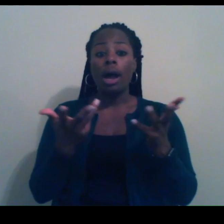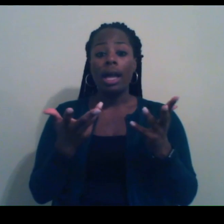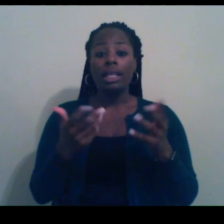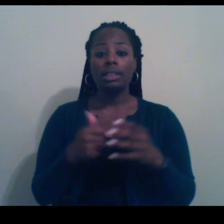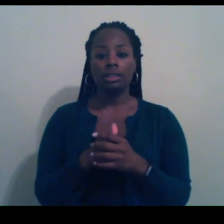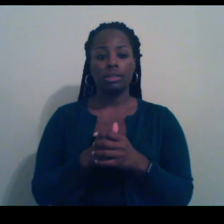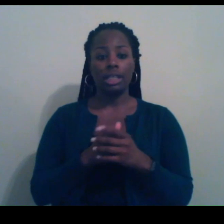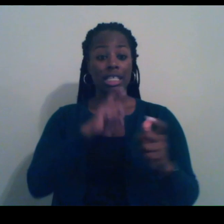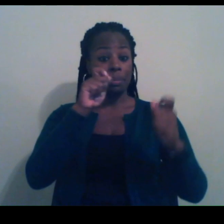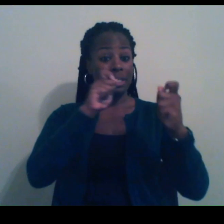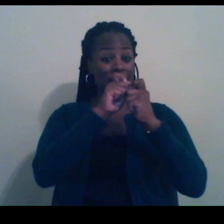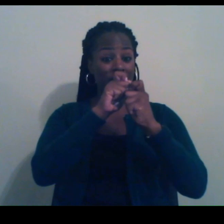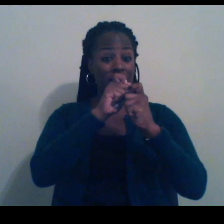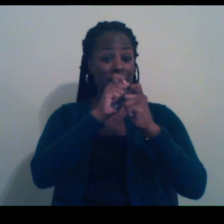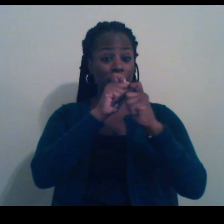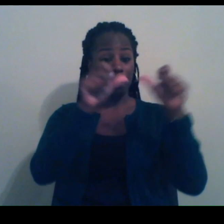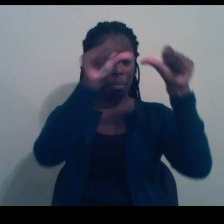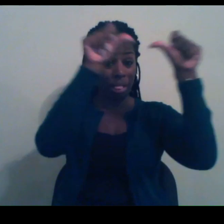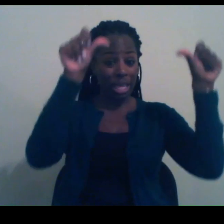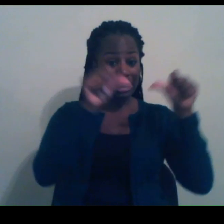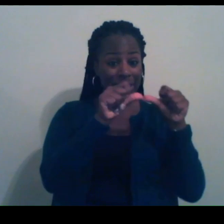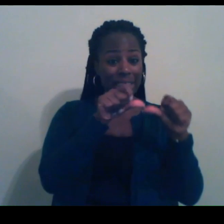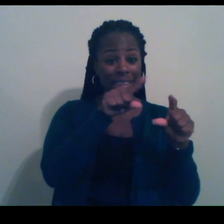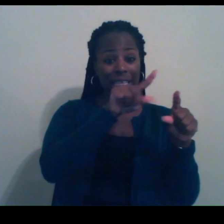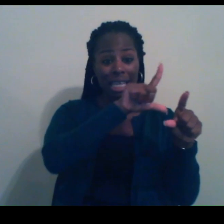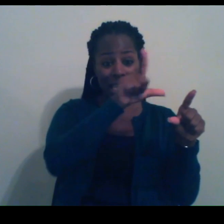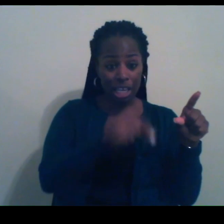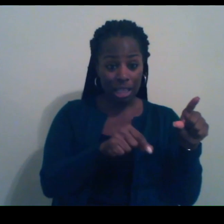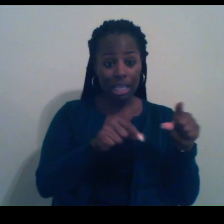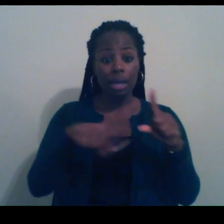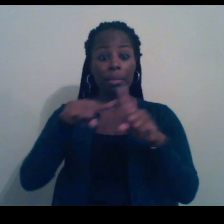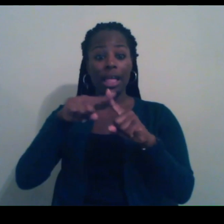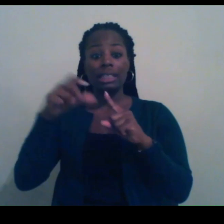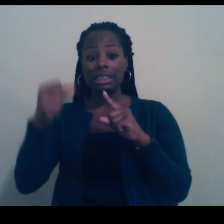certain sections of Italy or South Korea